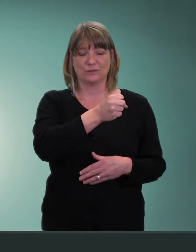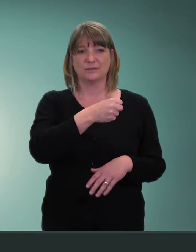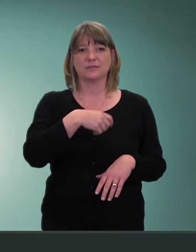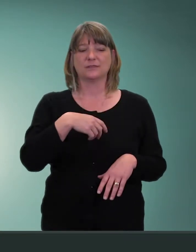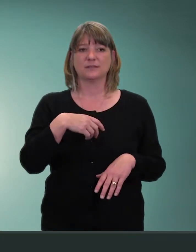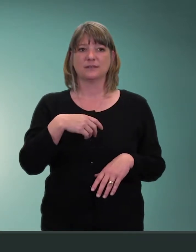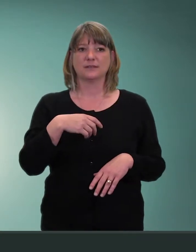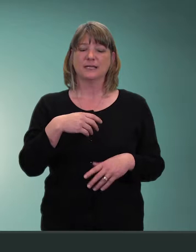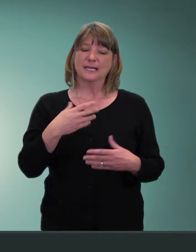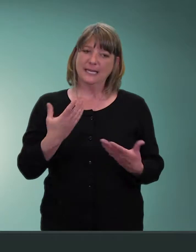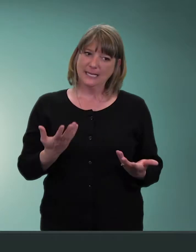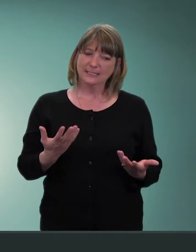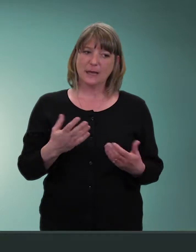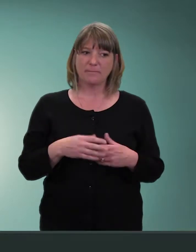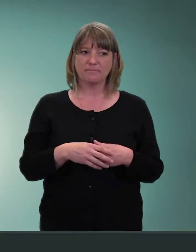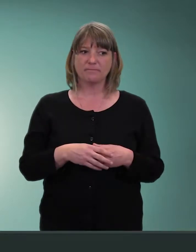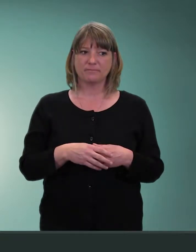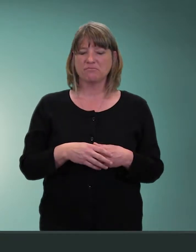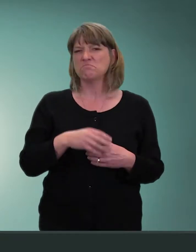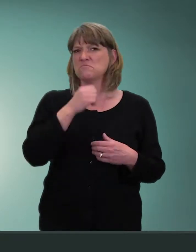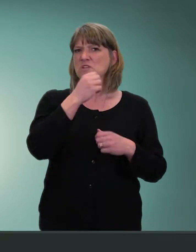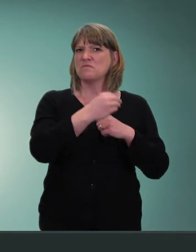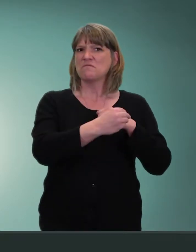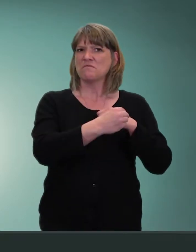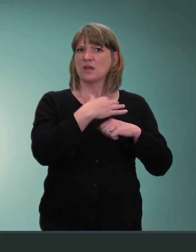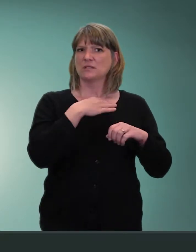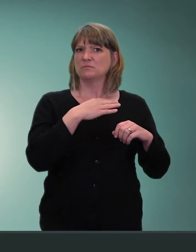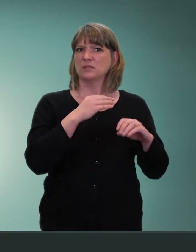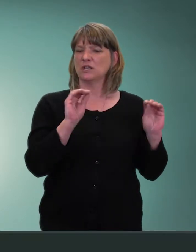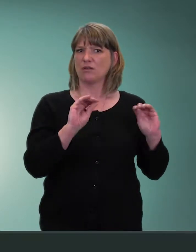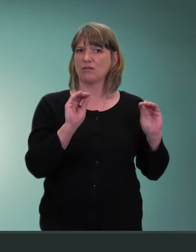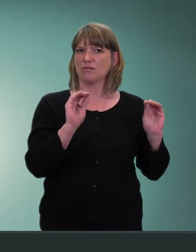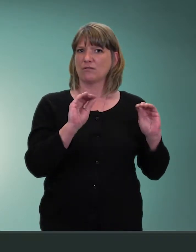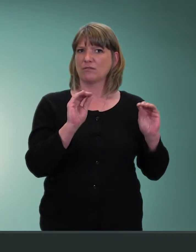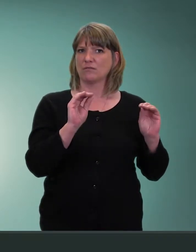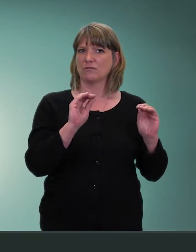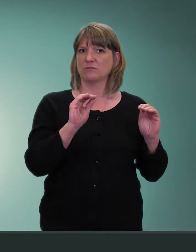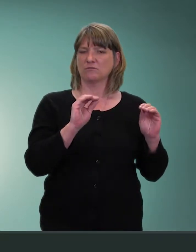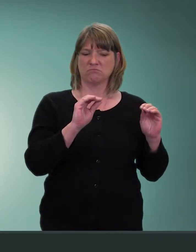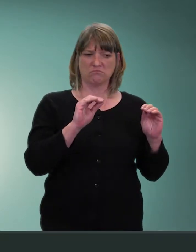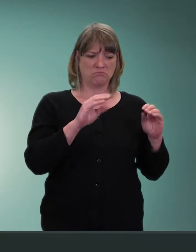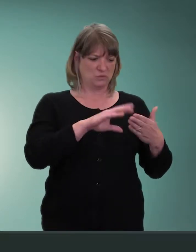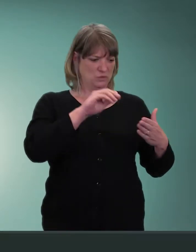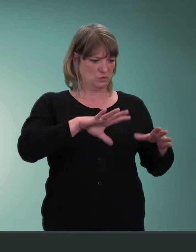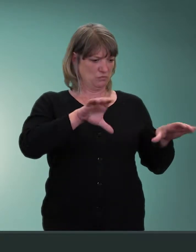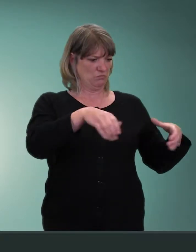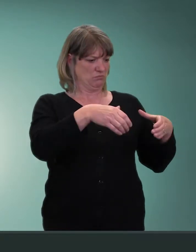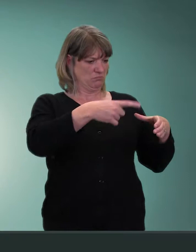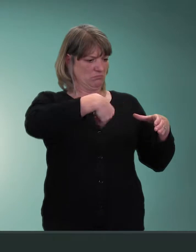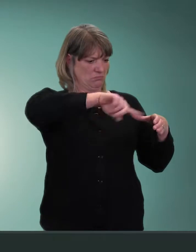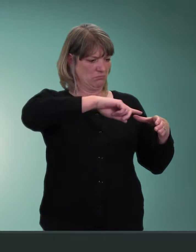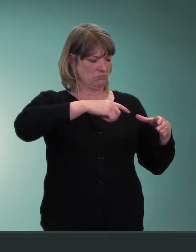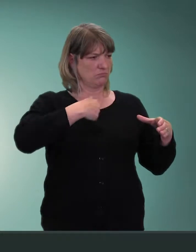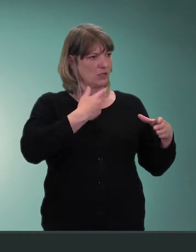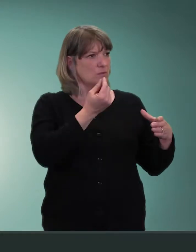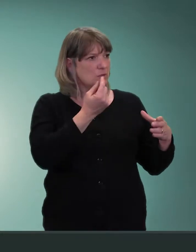It doesn't really affect me at all. When I'm with a group of students, I make sure